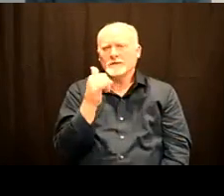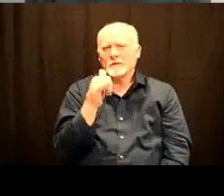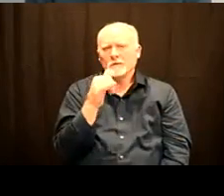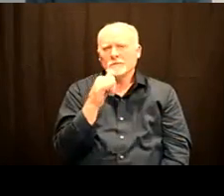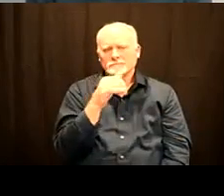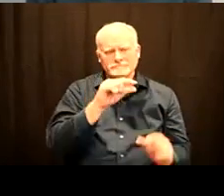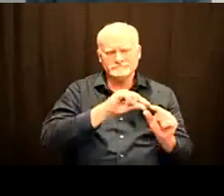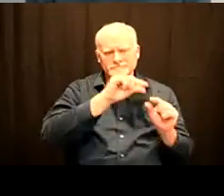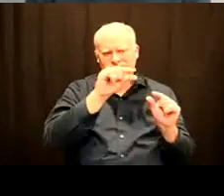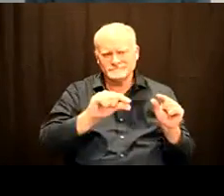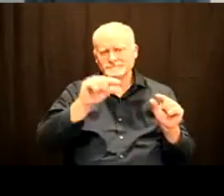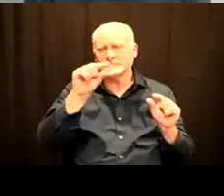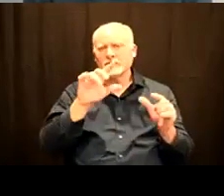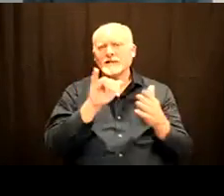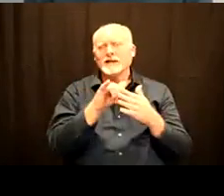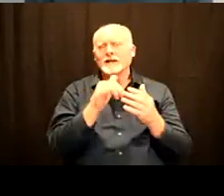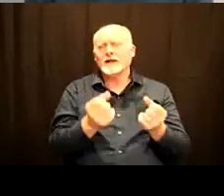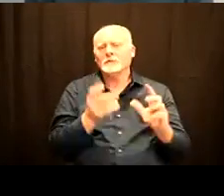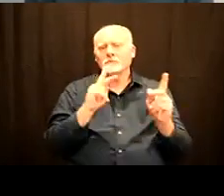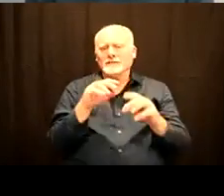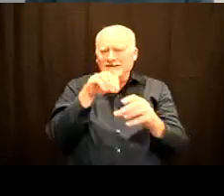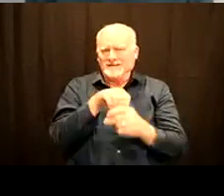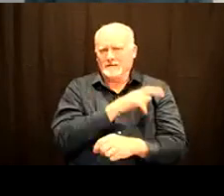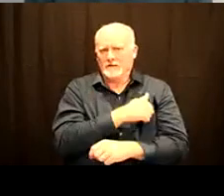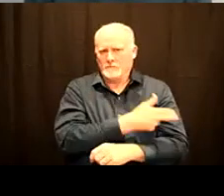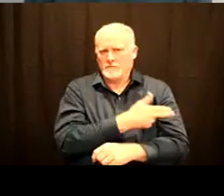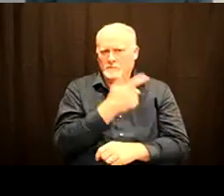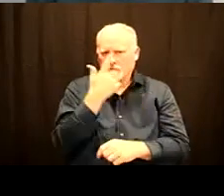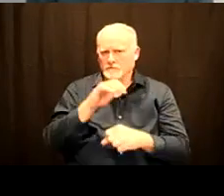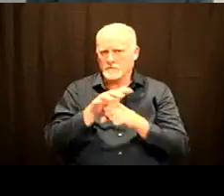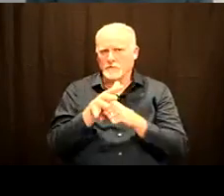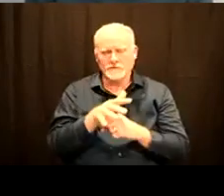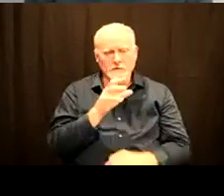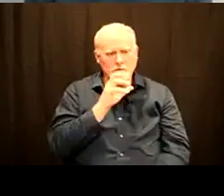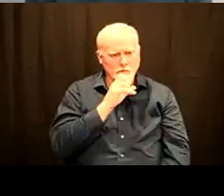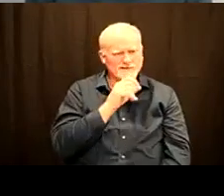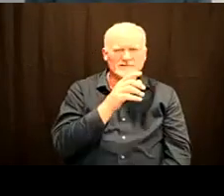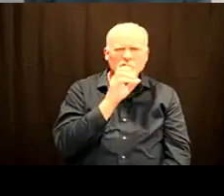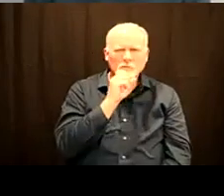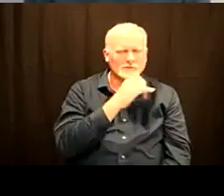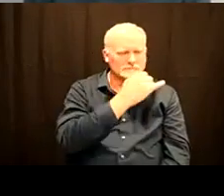day across the state the orange line you can see follows pretty rhythmically with the black line